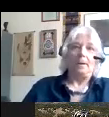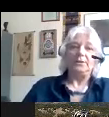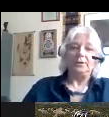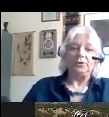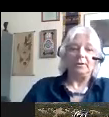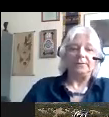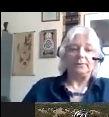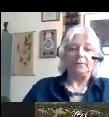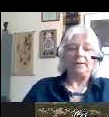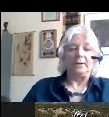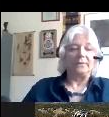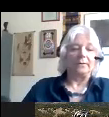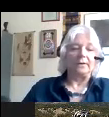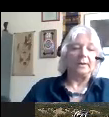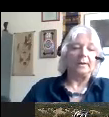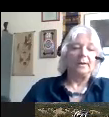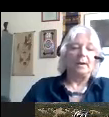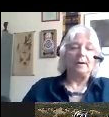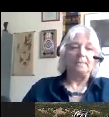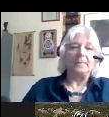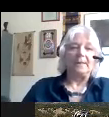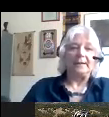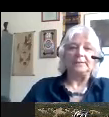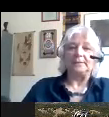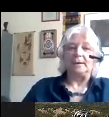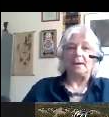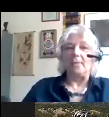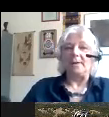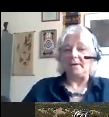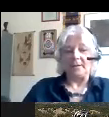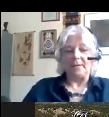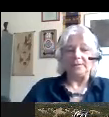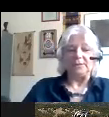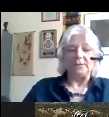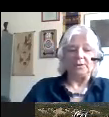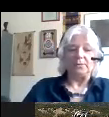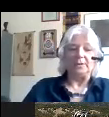Not intentionally, but certainly inadvertently, and that's not what anybody wants to do.